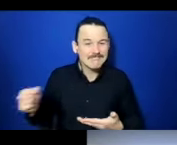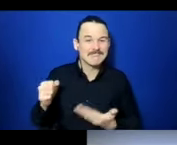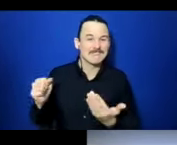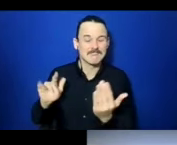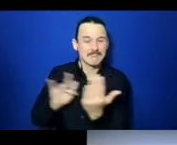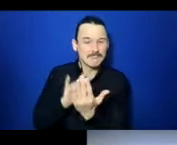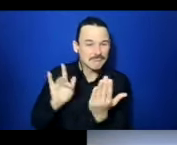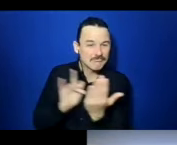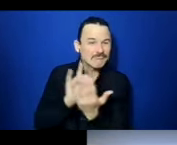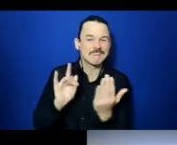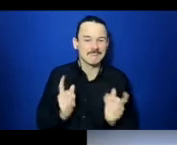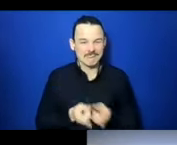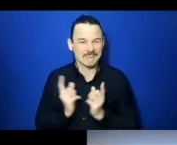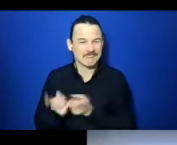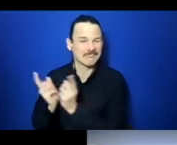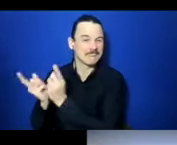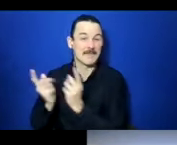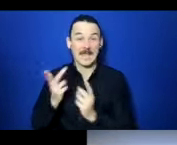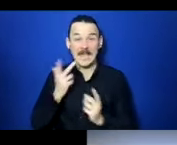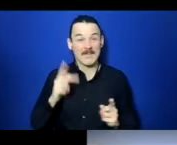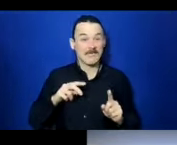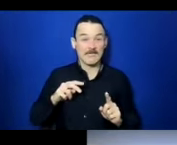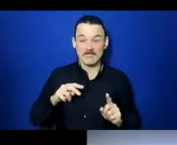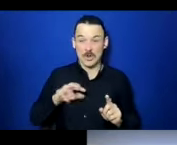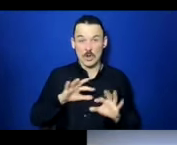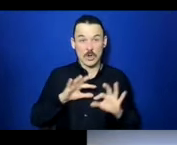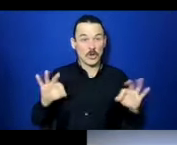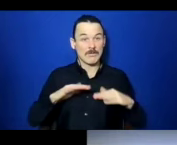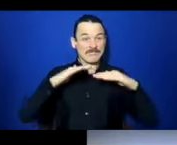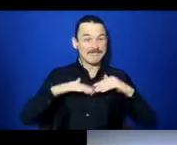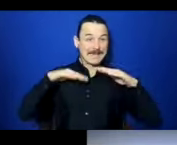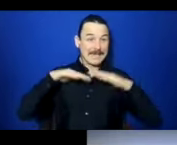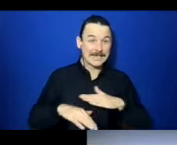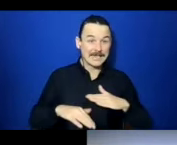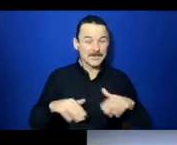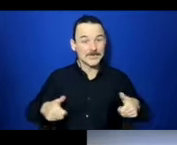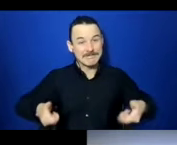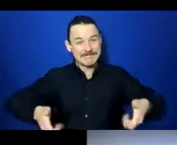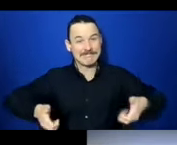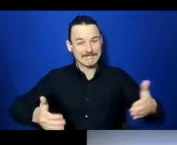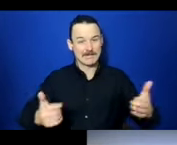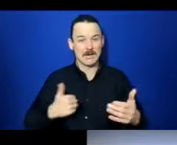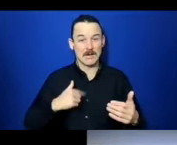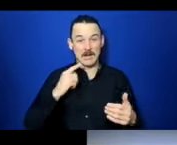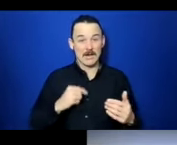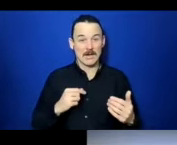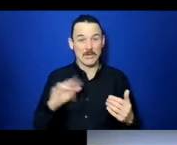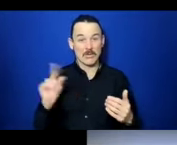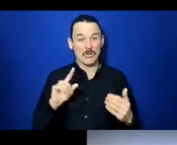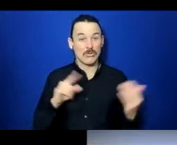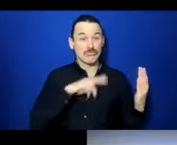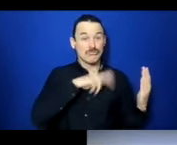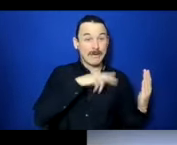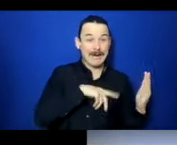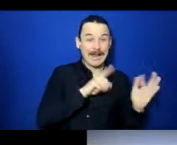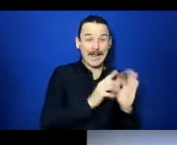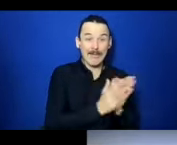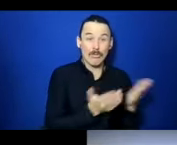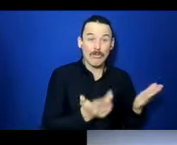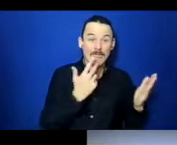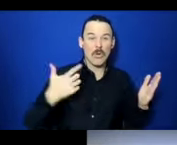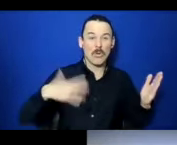when I’m not in my chair. I can read an eBook if I want to sit on the recliner, or you know be at